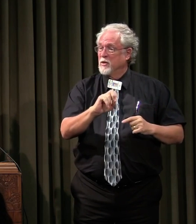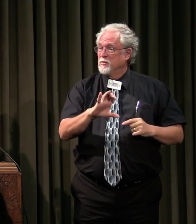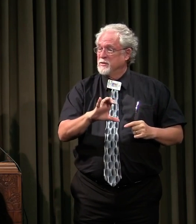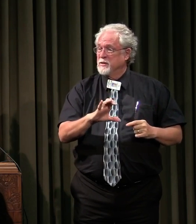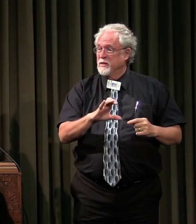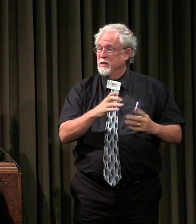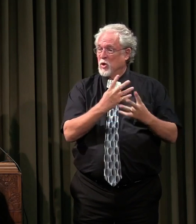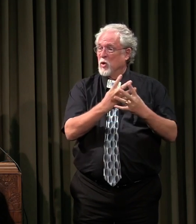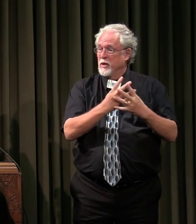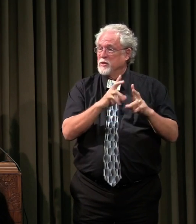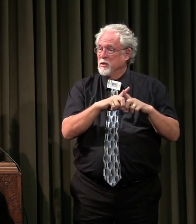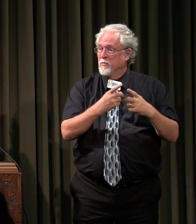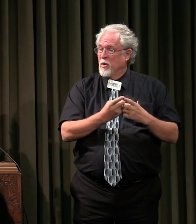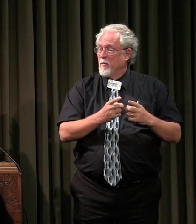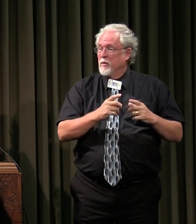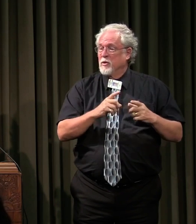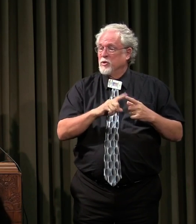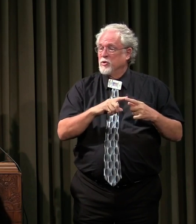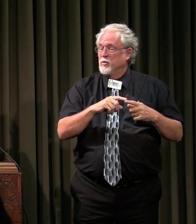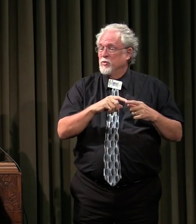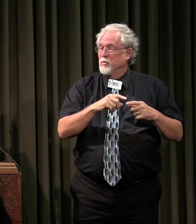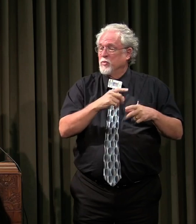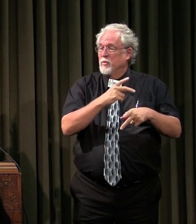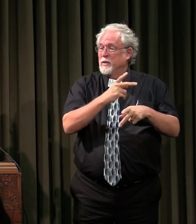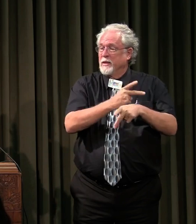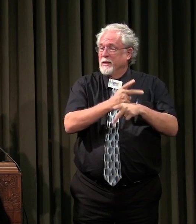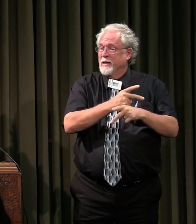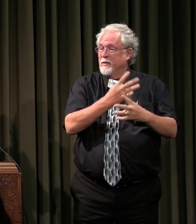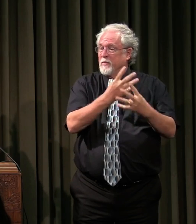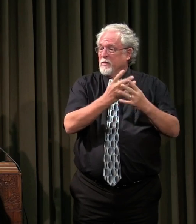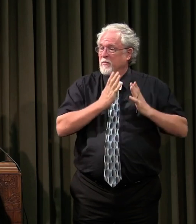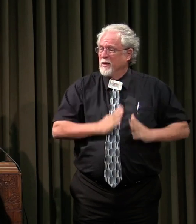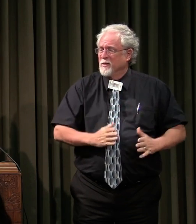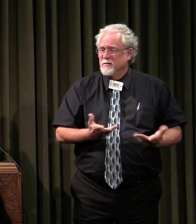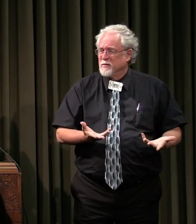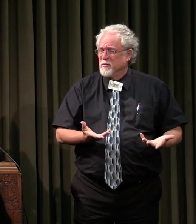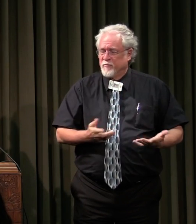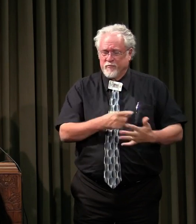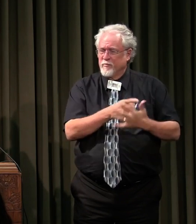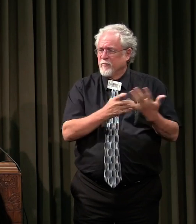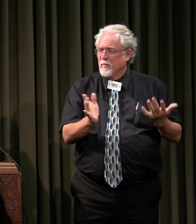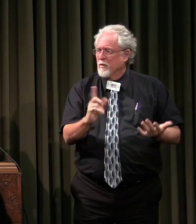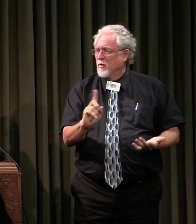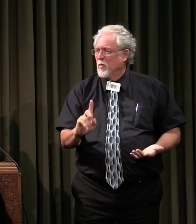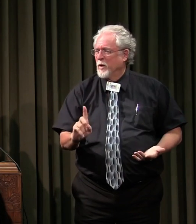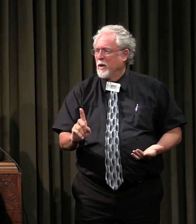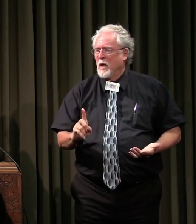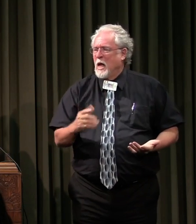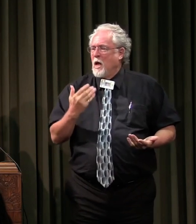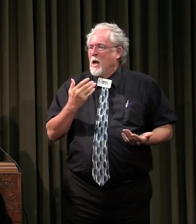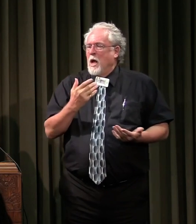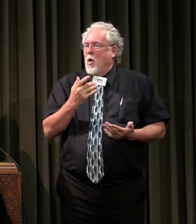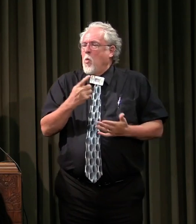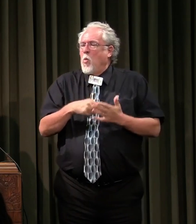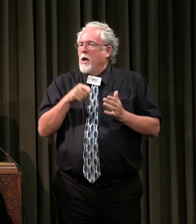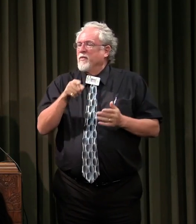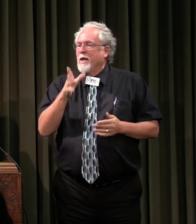house inmates you know I don't I don't know what they're going to do in that